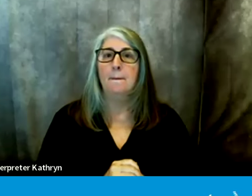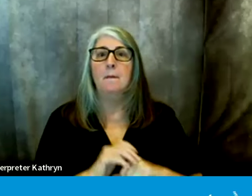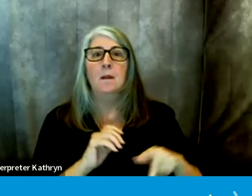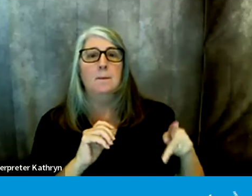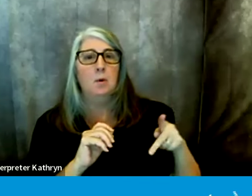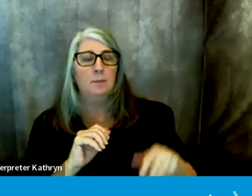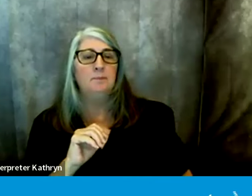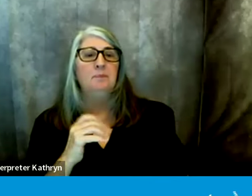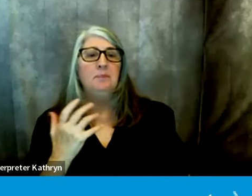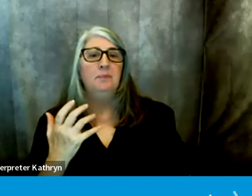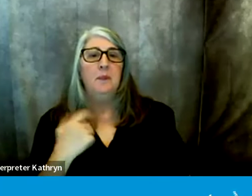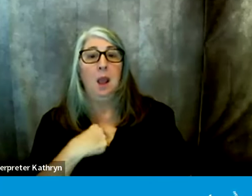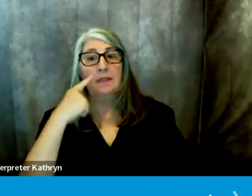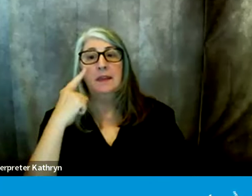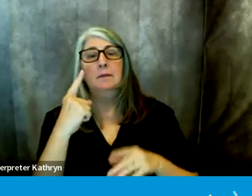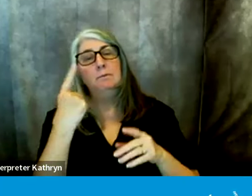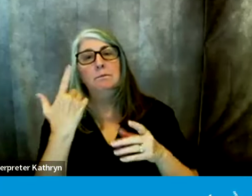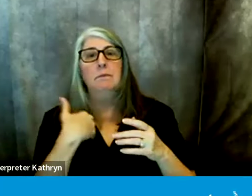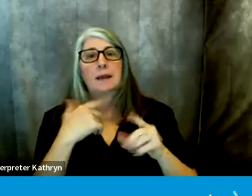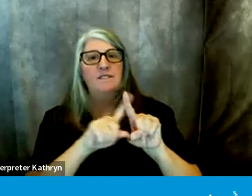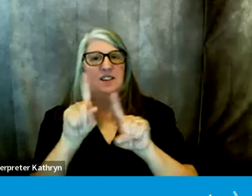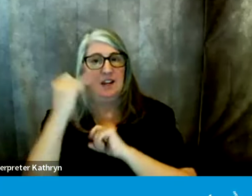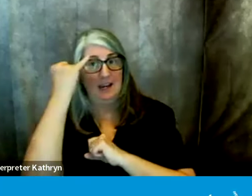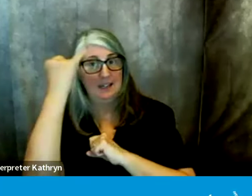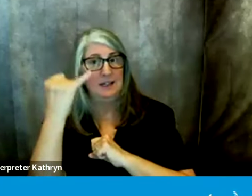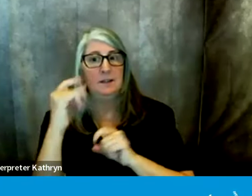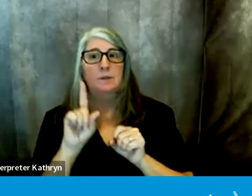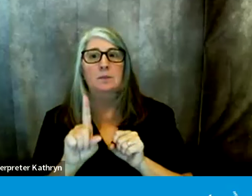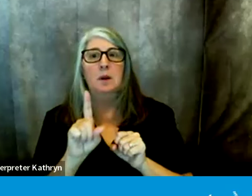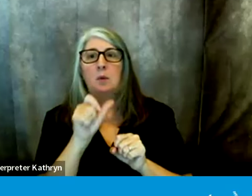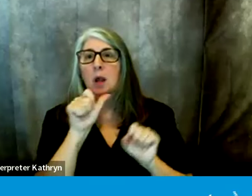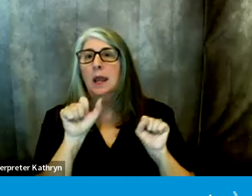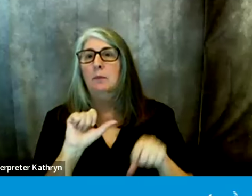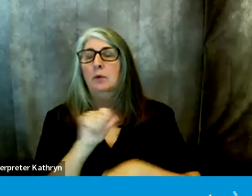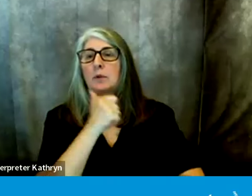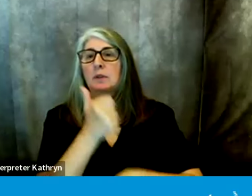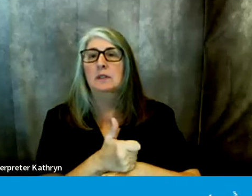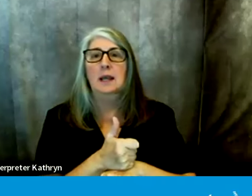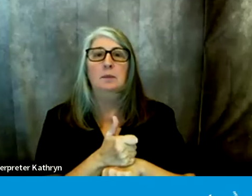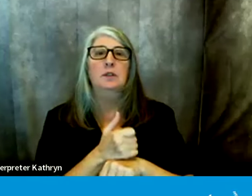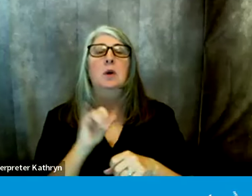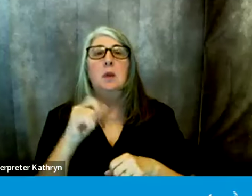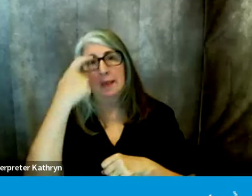I think there's some ideas. I don't think we've ever been able to really establish what that neuroplasticity exactly looks like.